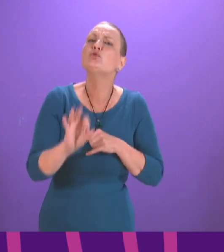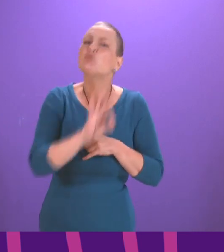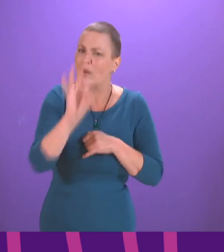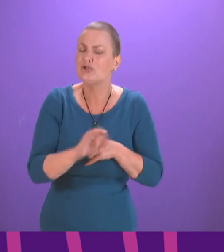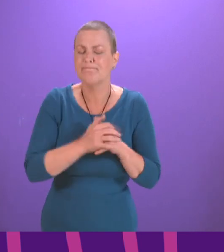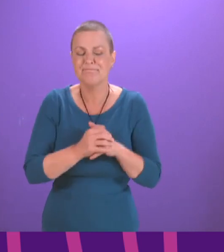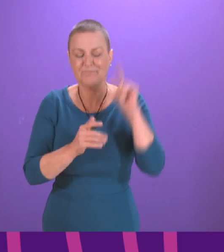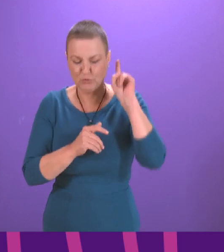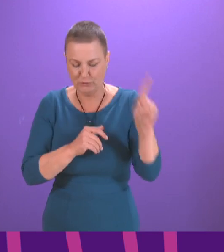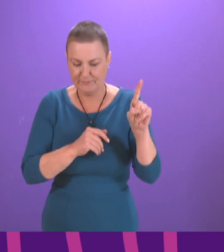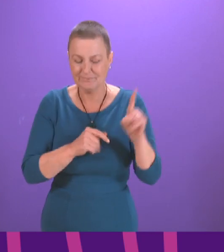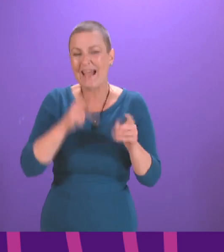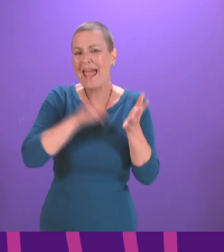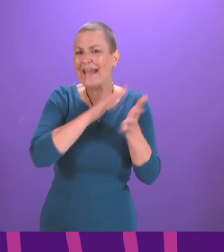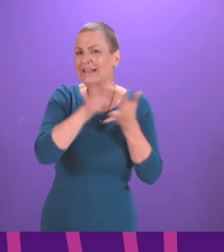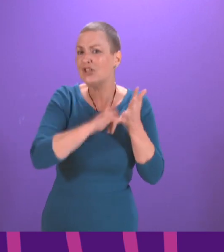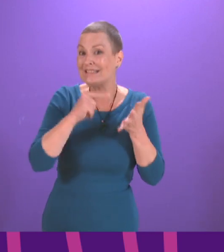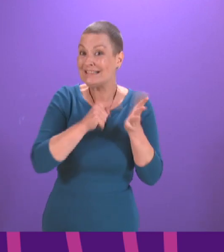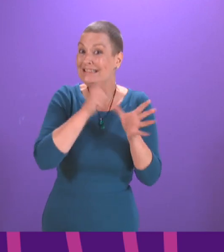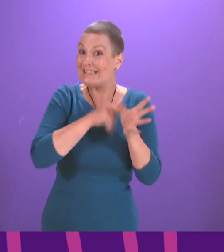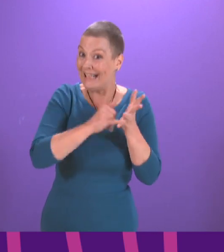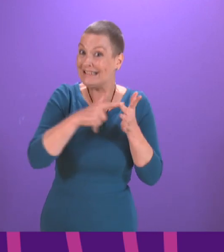The projections relating to NHS Tayside are part of the reason that we have taken today’s